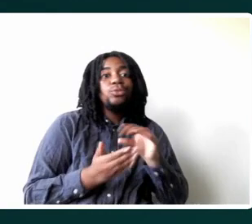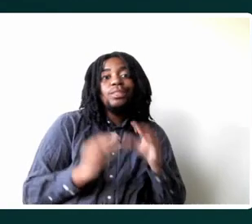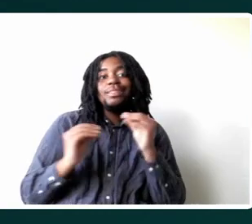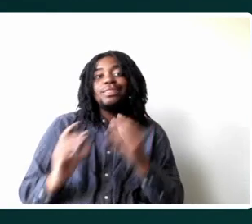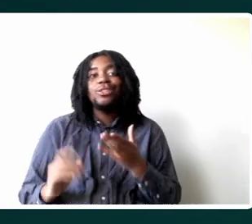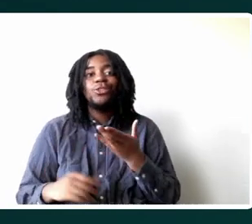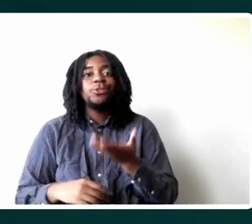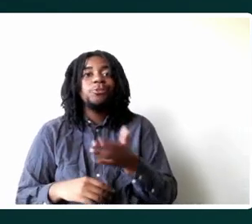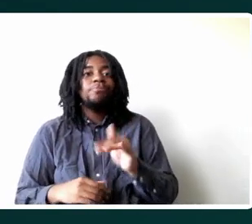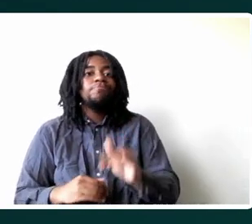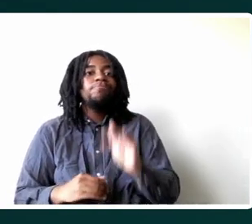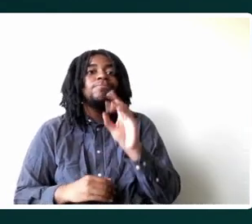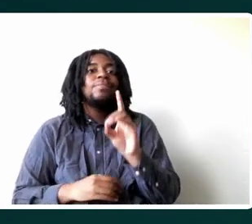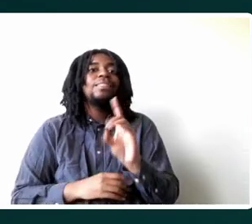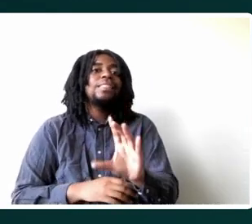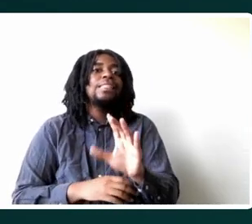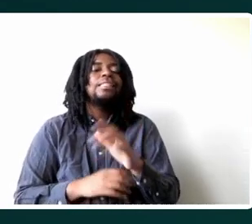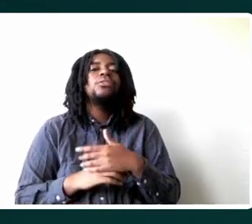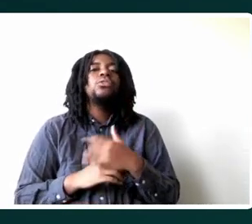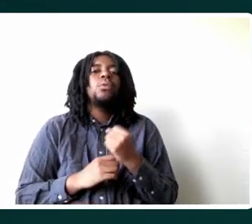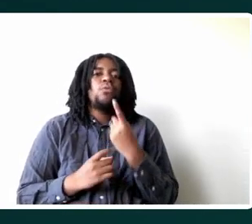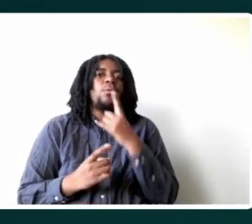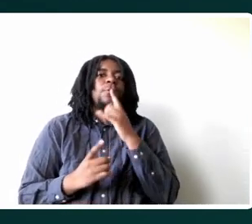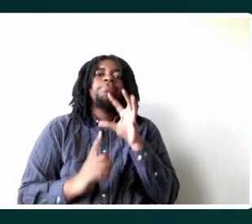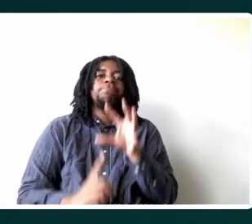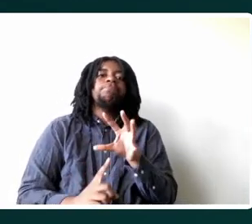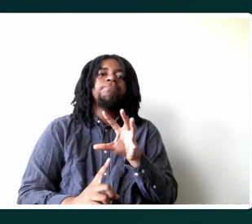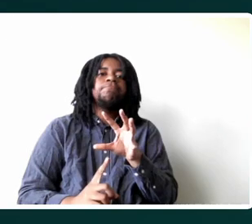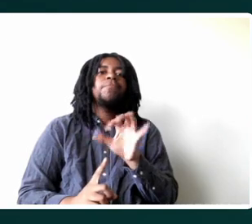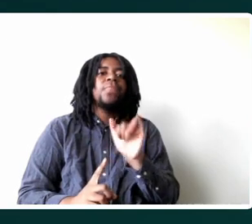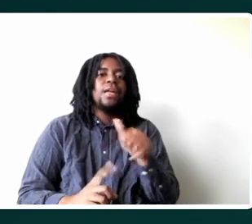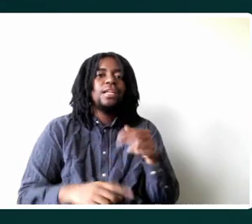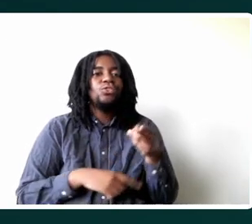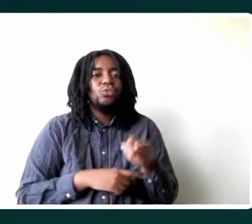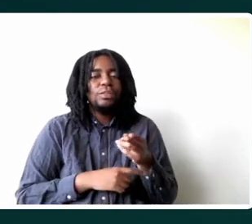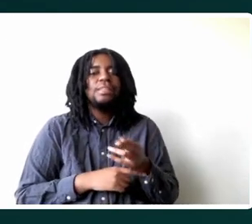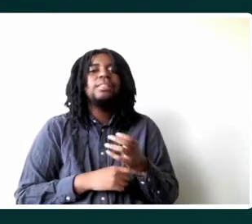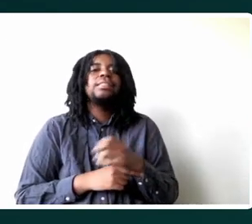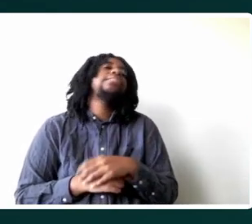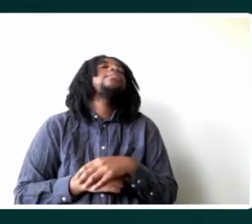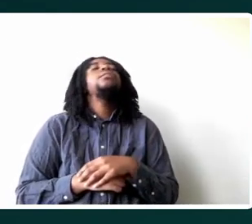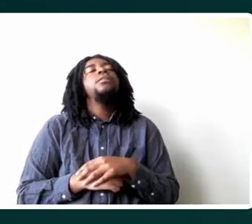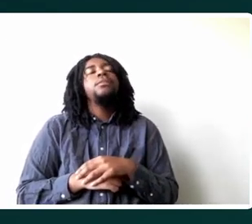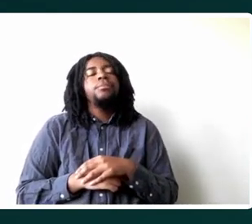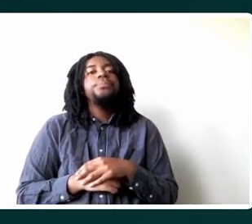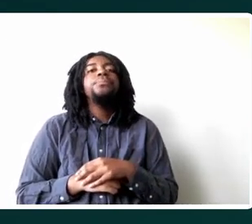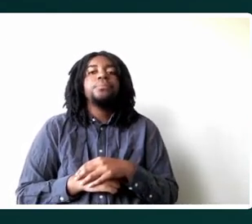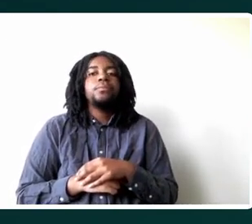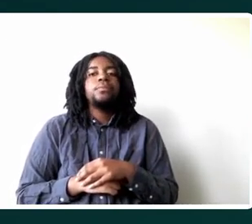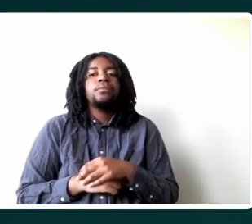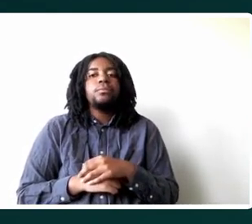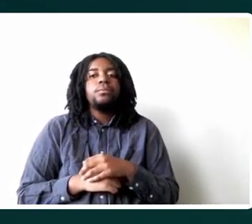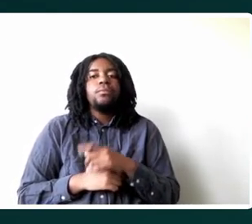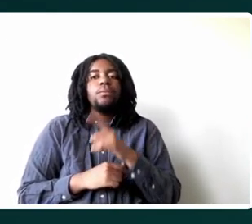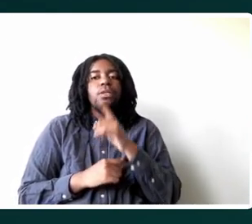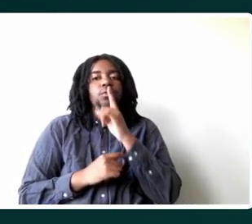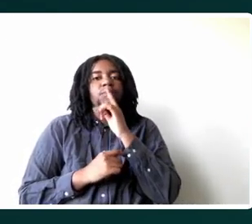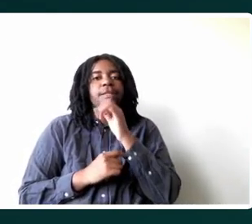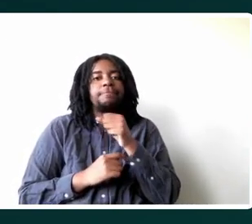to shine a light on that history and really place these artists in context and in the communities